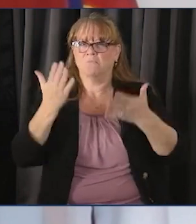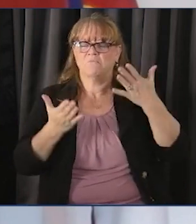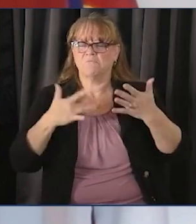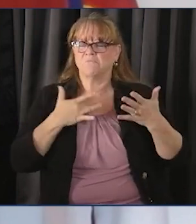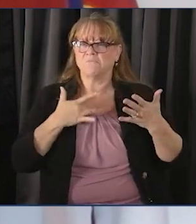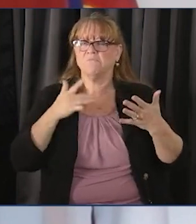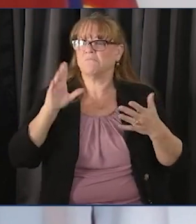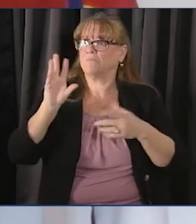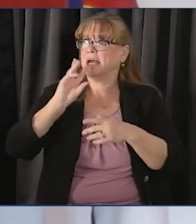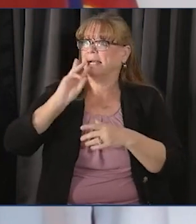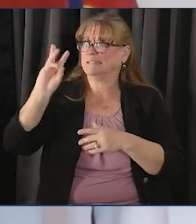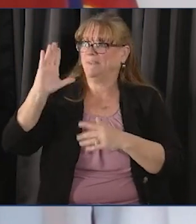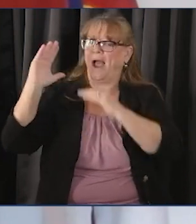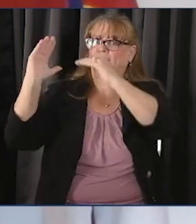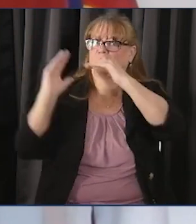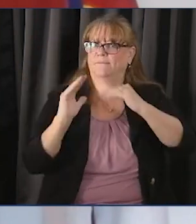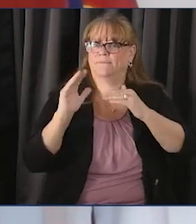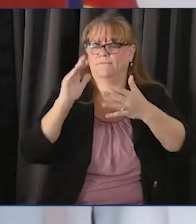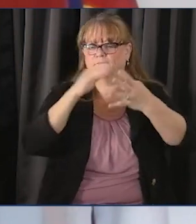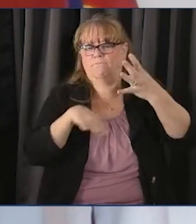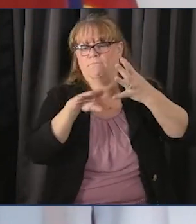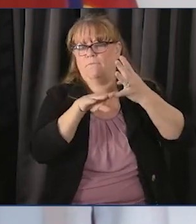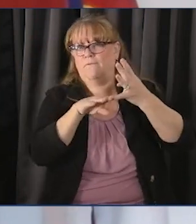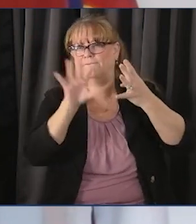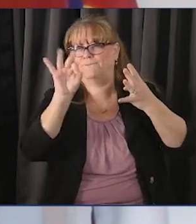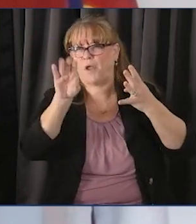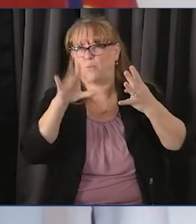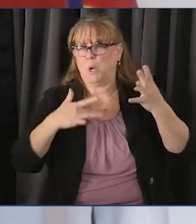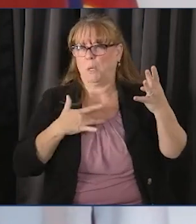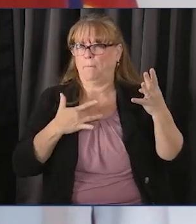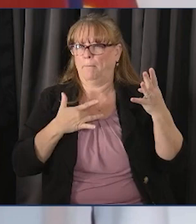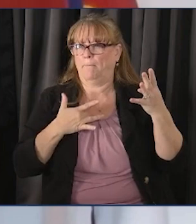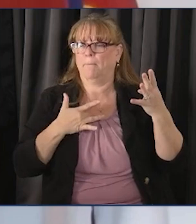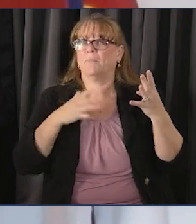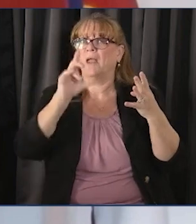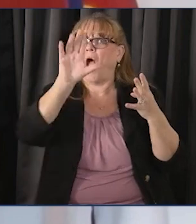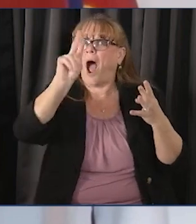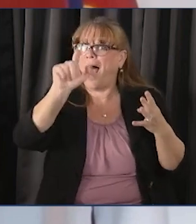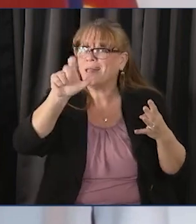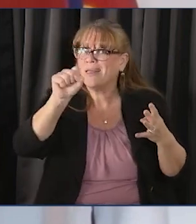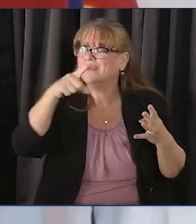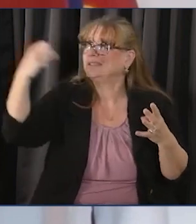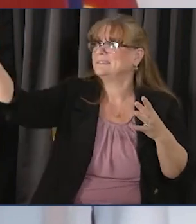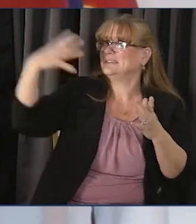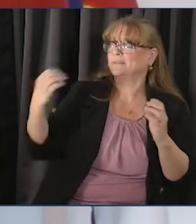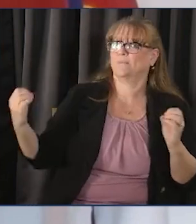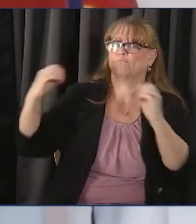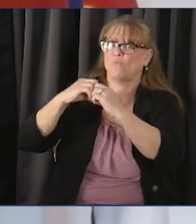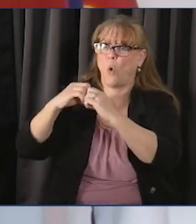if there are additional effective vaccines like Johnson and Johnson that come online, then that date would be moved up.